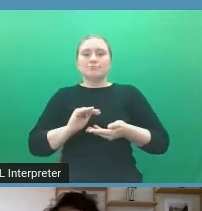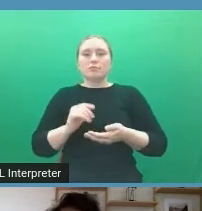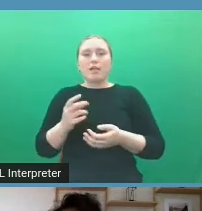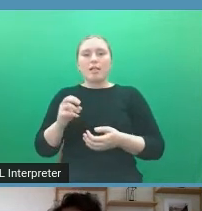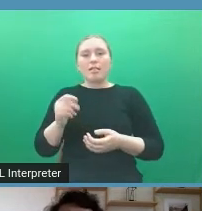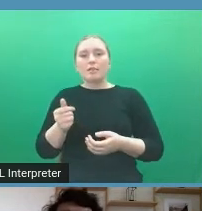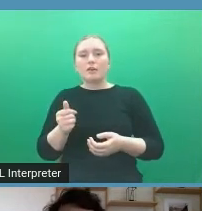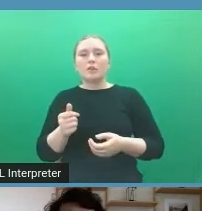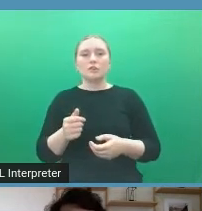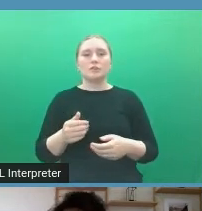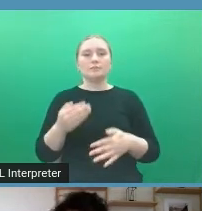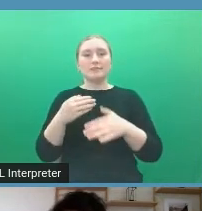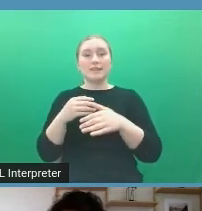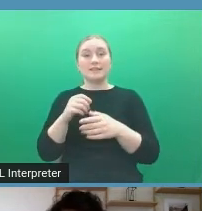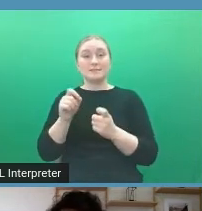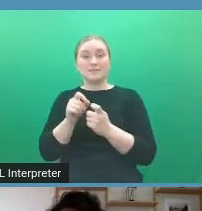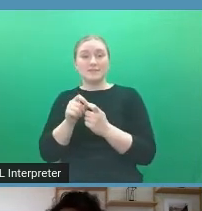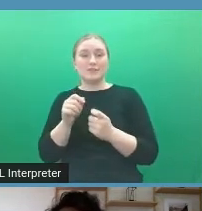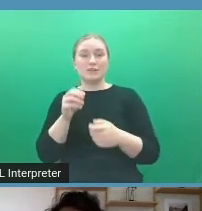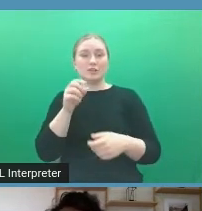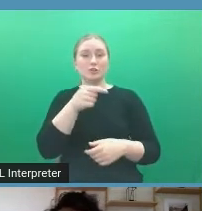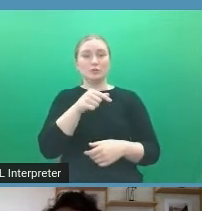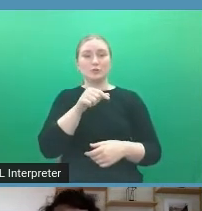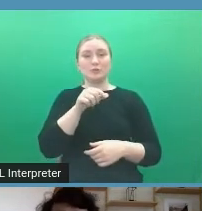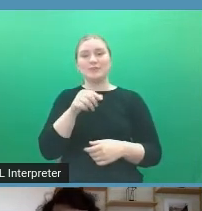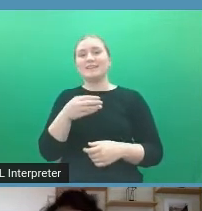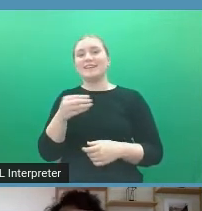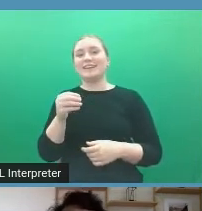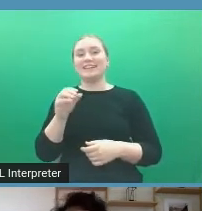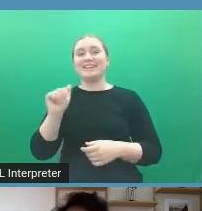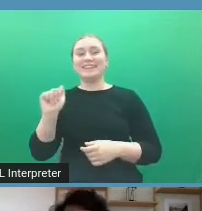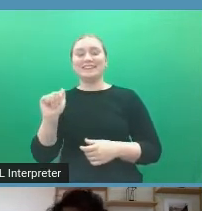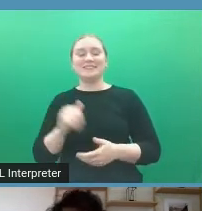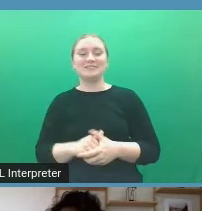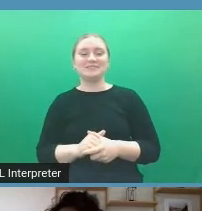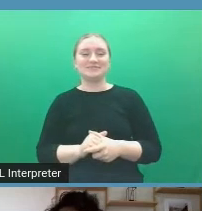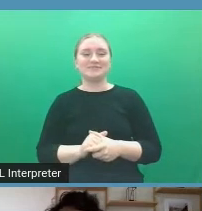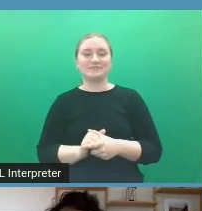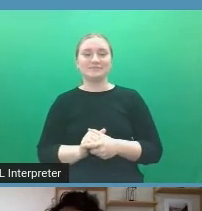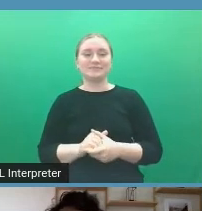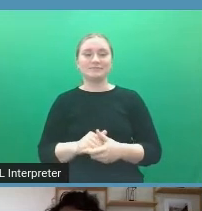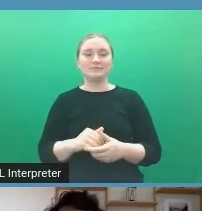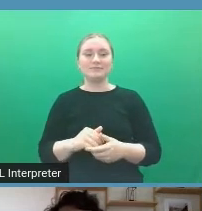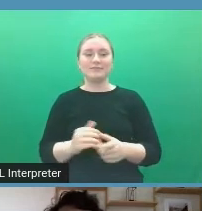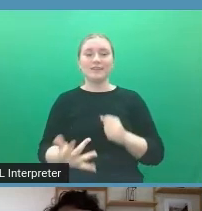like collections management systems, digital asset management system. So collections management